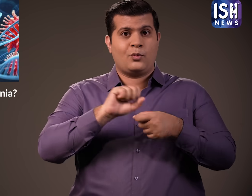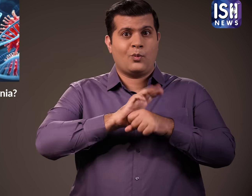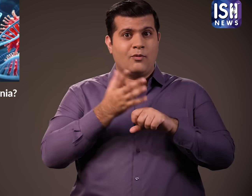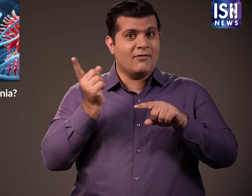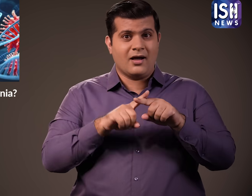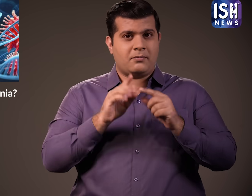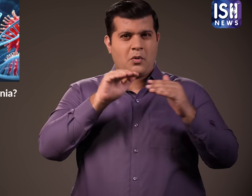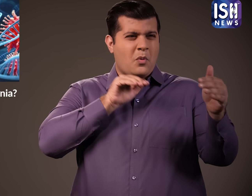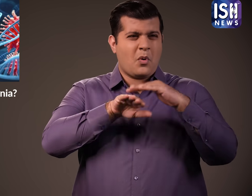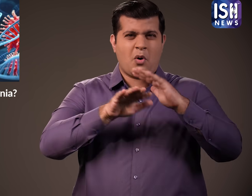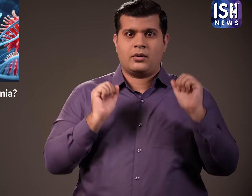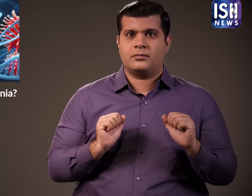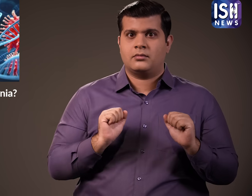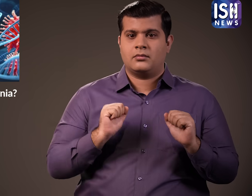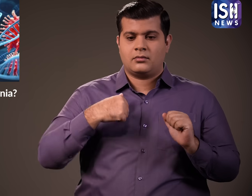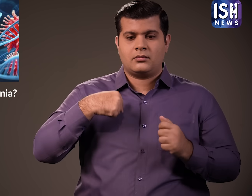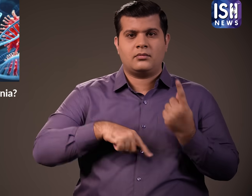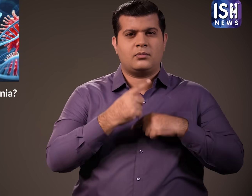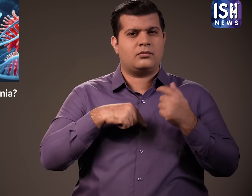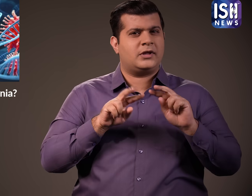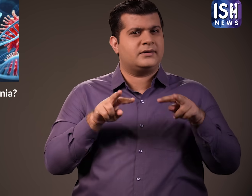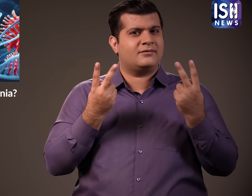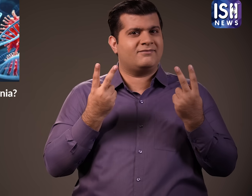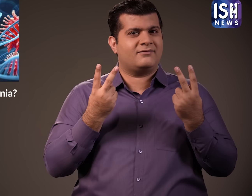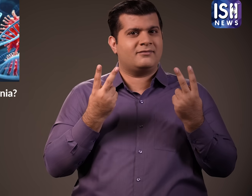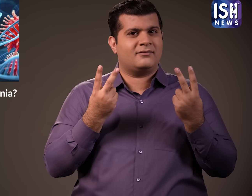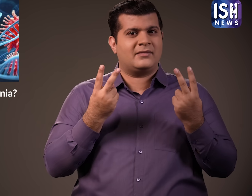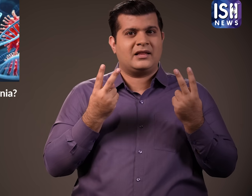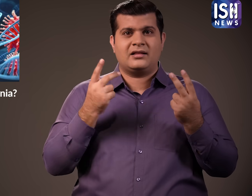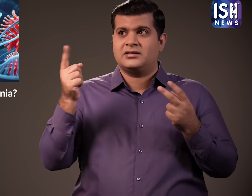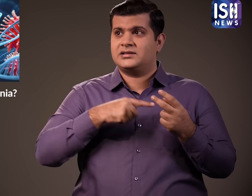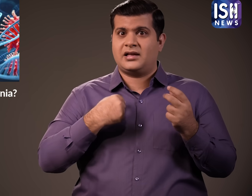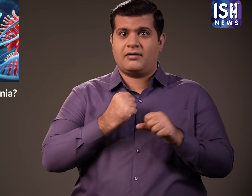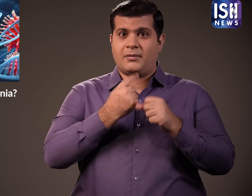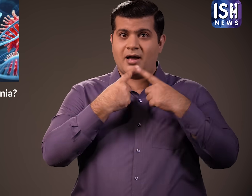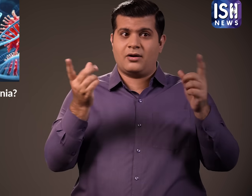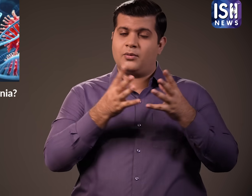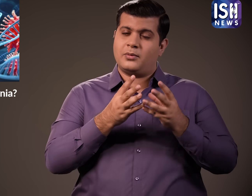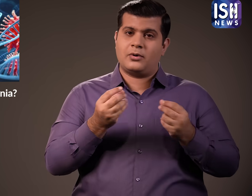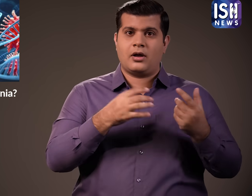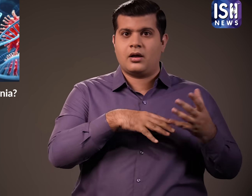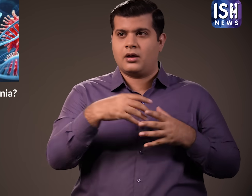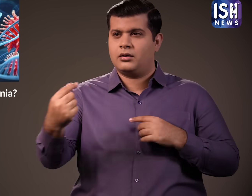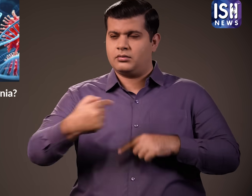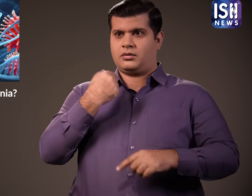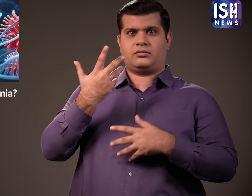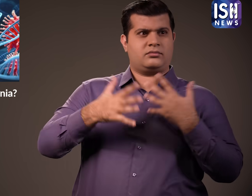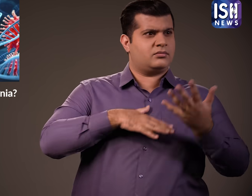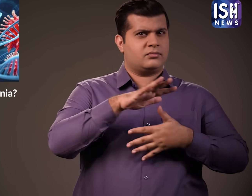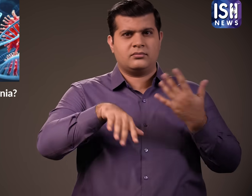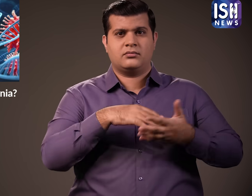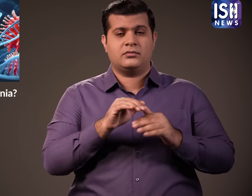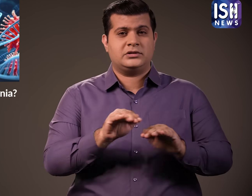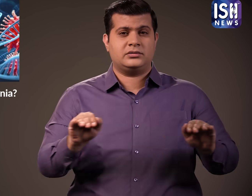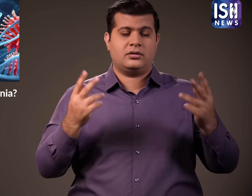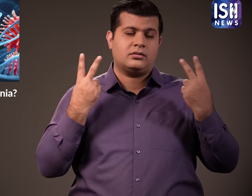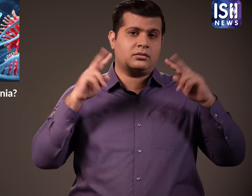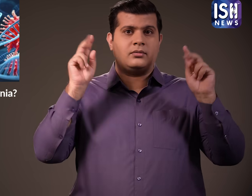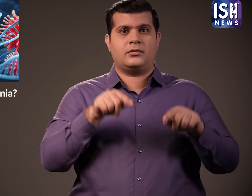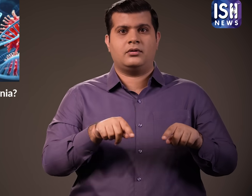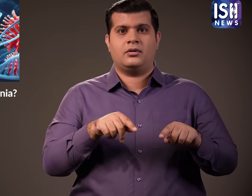Because of the lockdown people were not exposed to all this and once restrictions eased their body the viruses which is why there are so many infections.